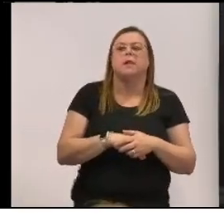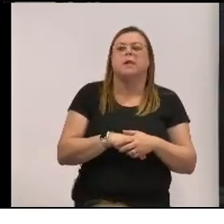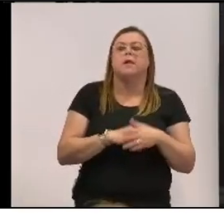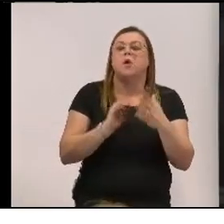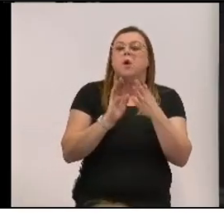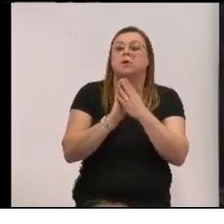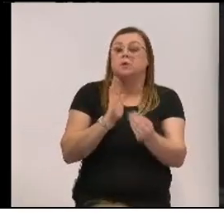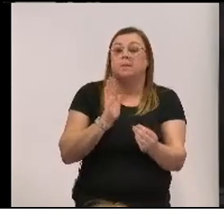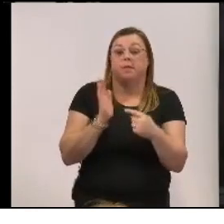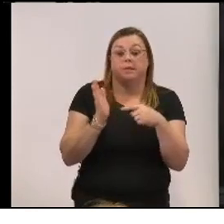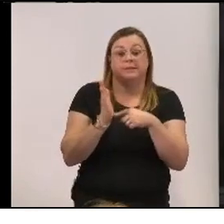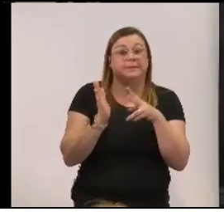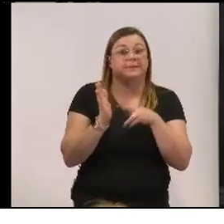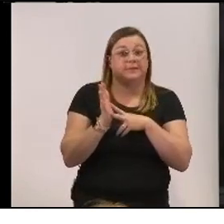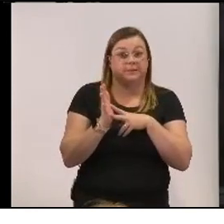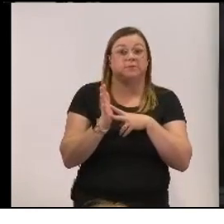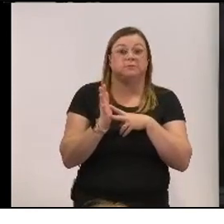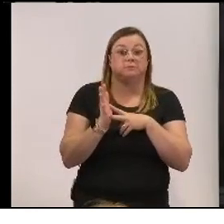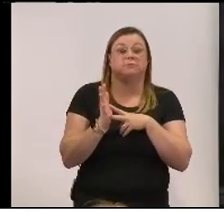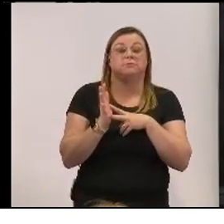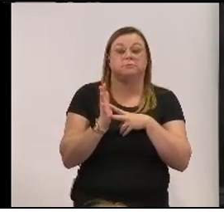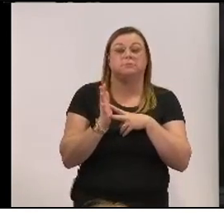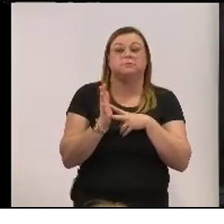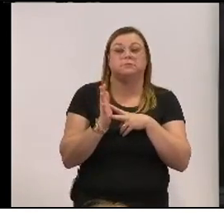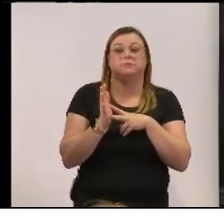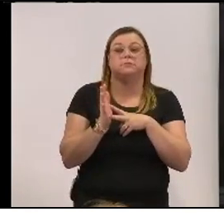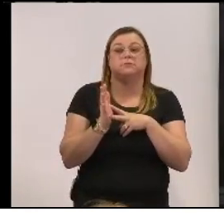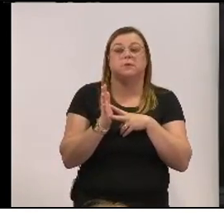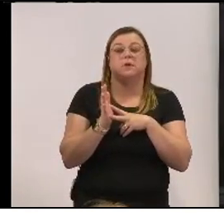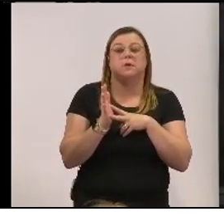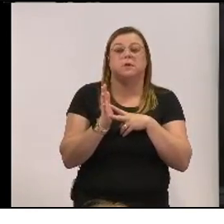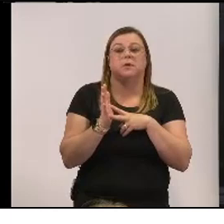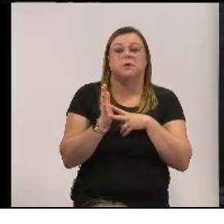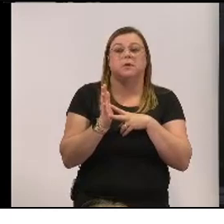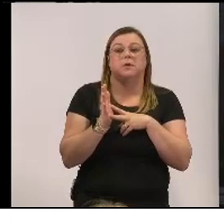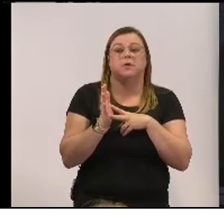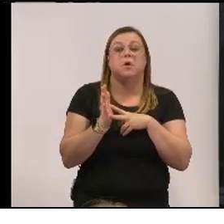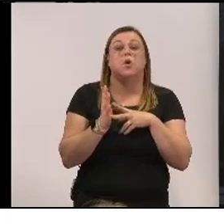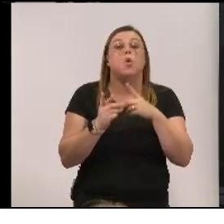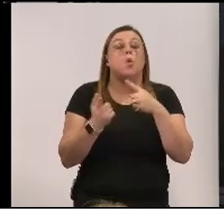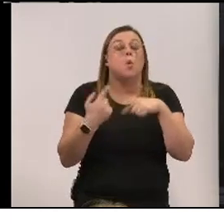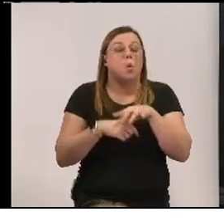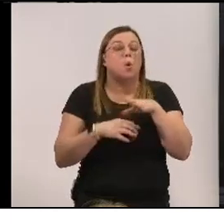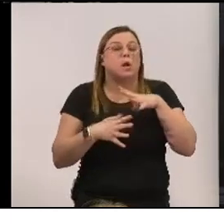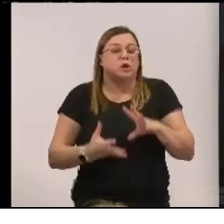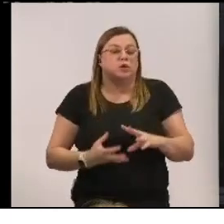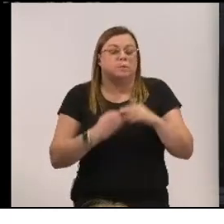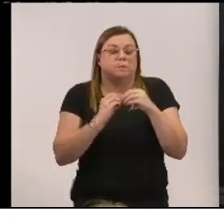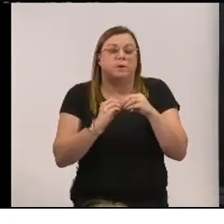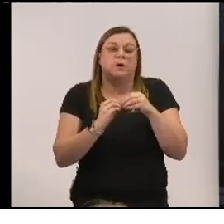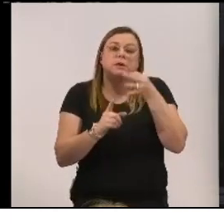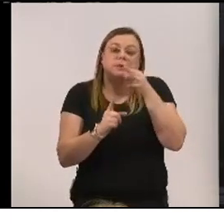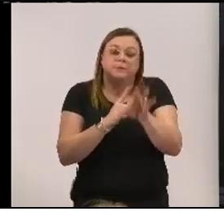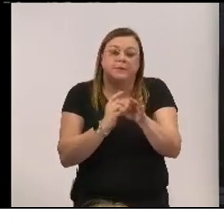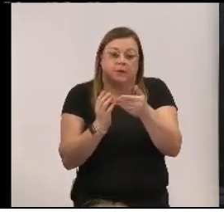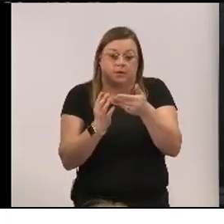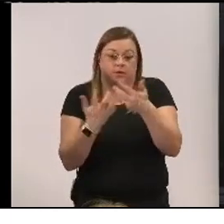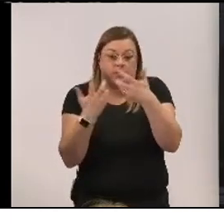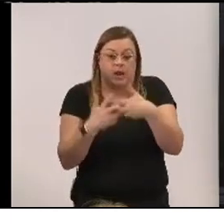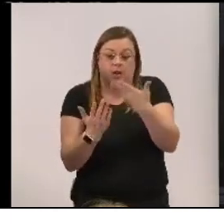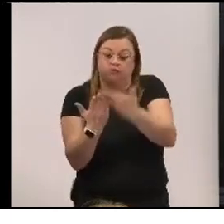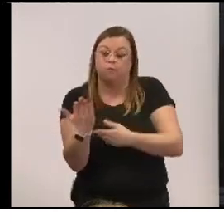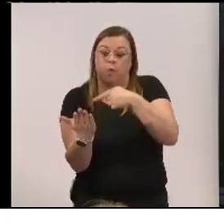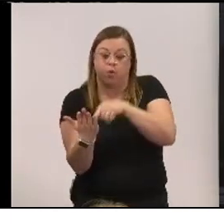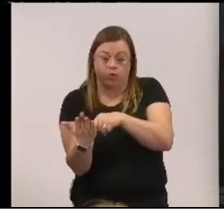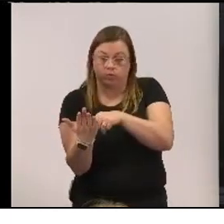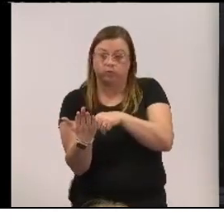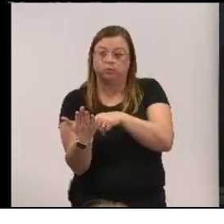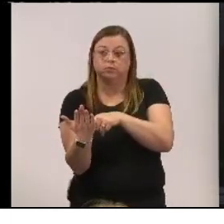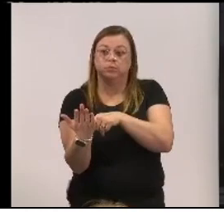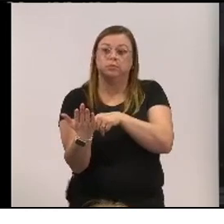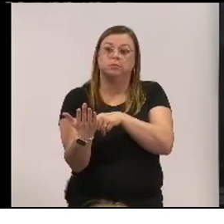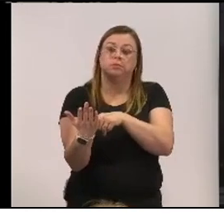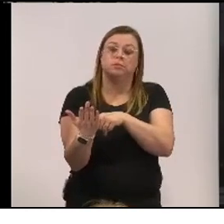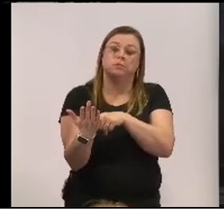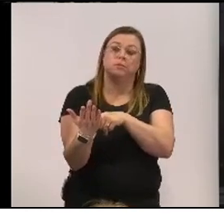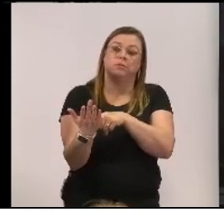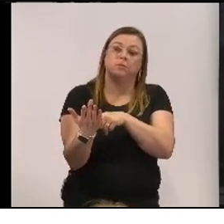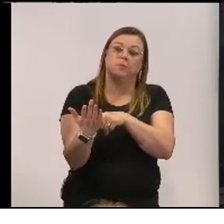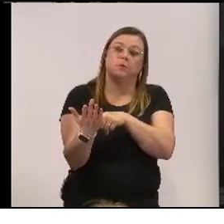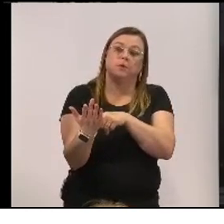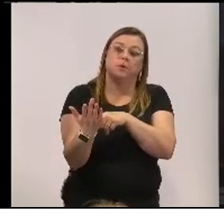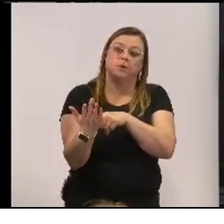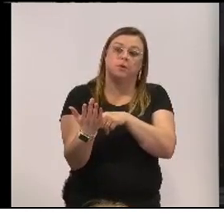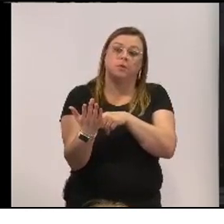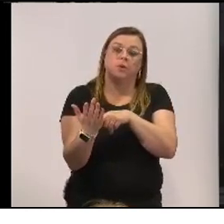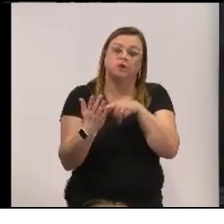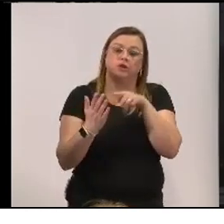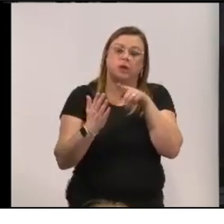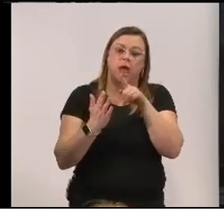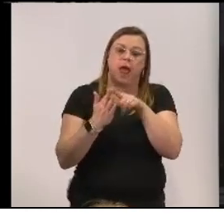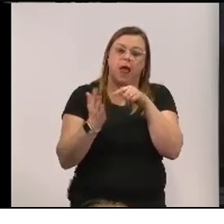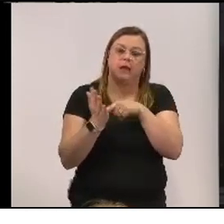of television, we saw a need to develop technical report which has been supported by Etsy and this